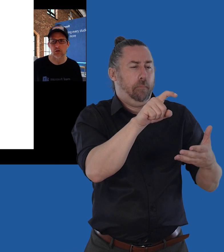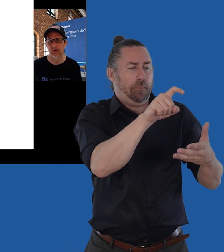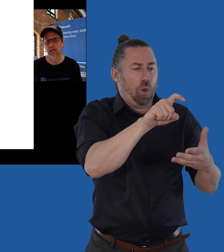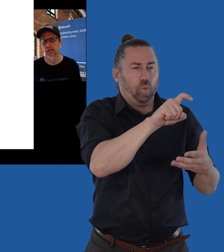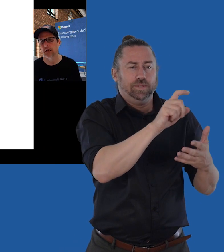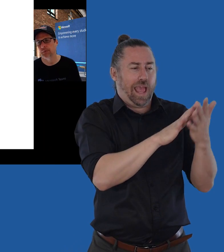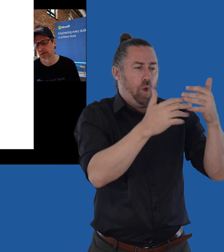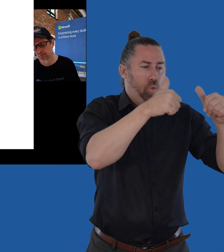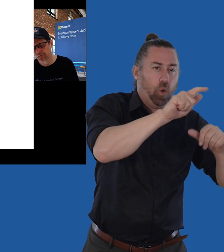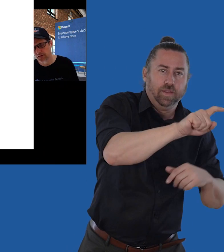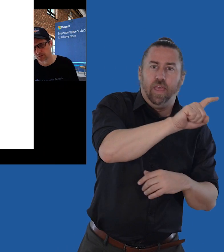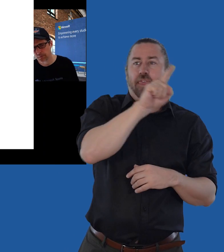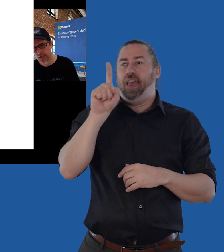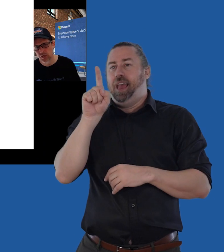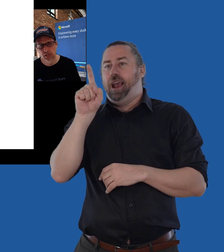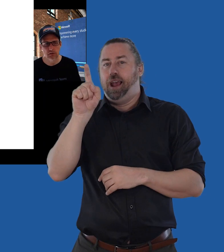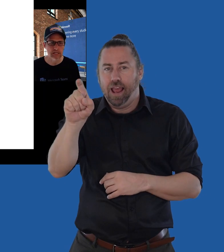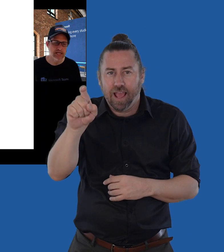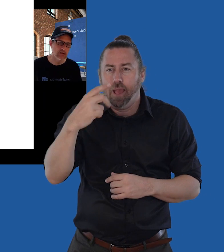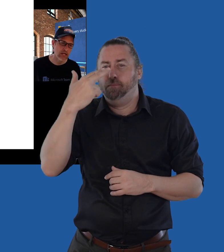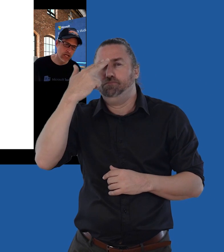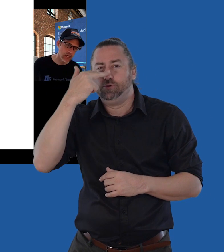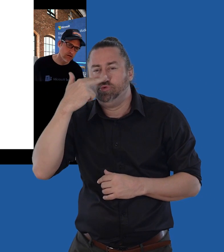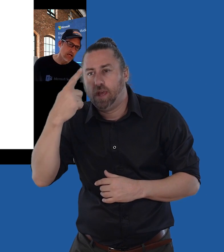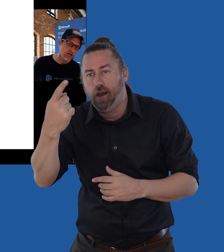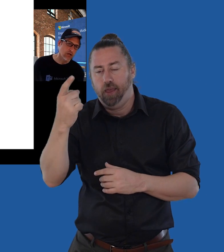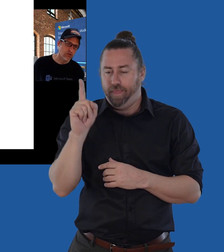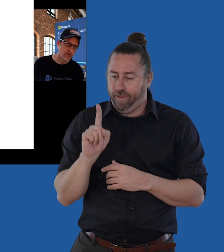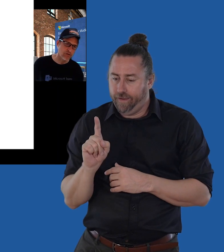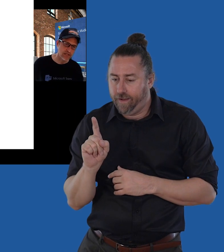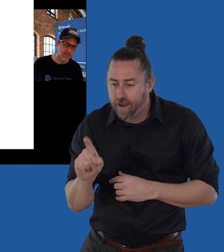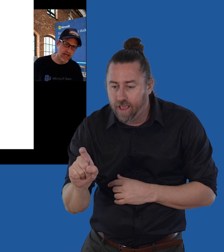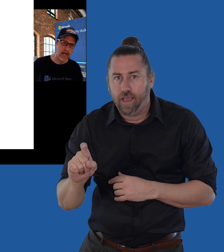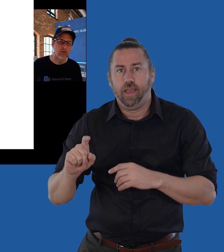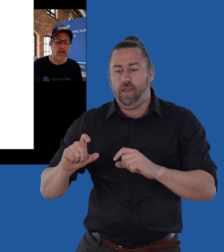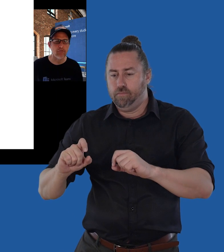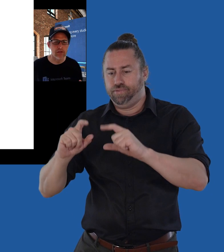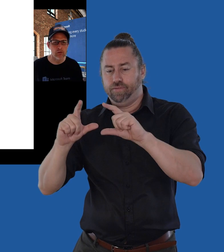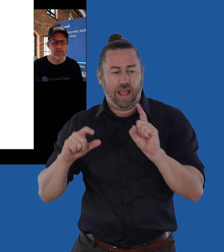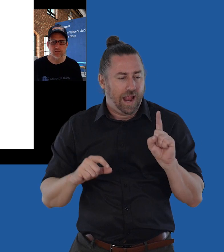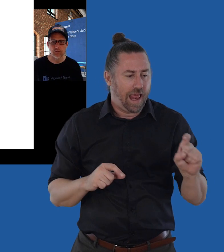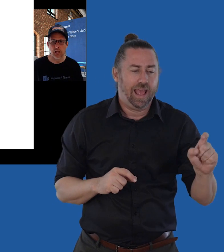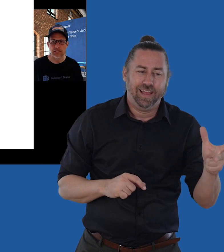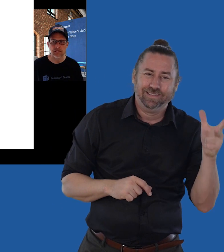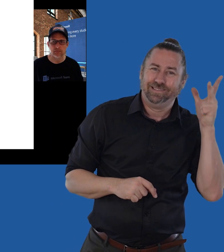and I'd be here to fix my picture, and down here to, you know, to fix sound, everything was in different places,